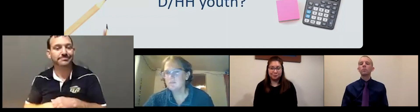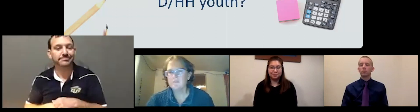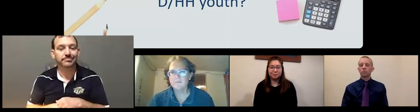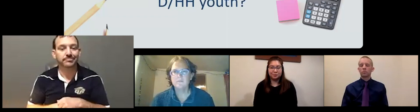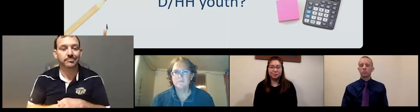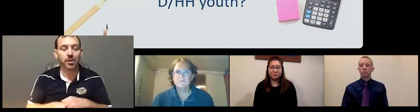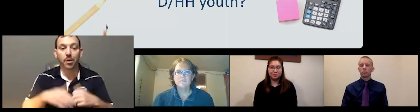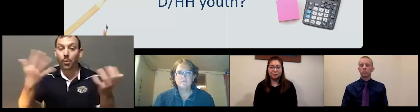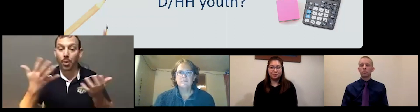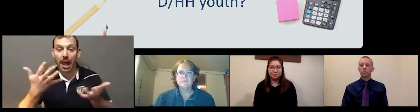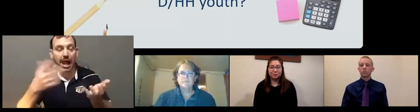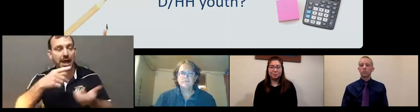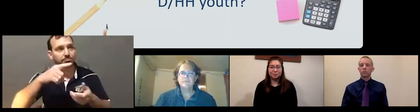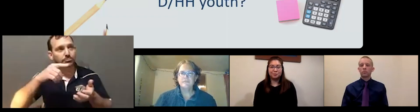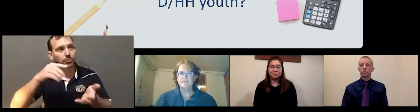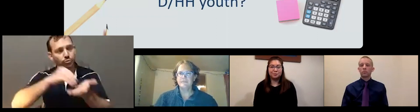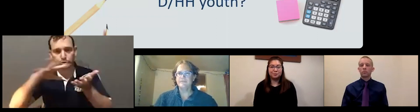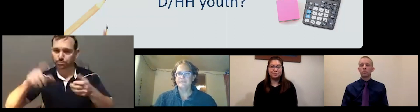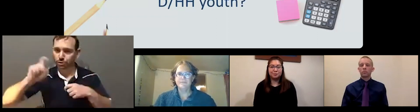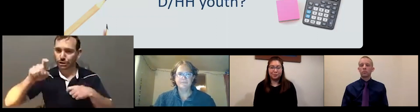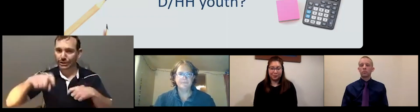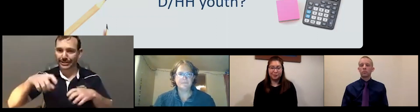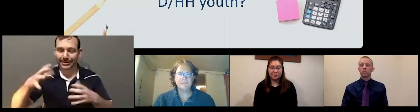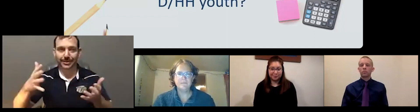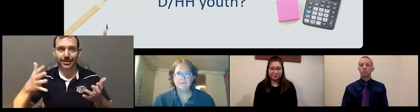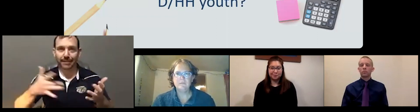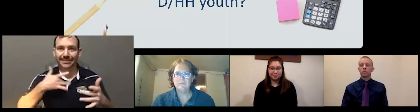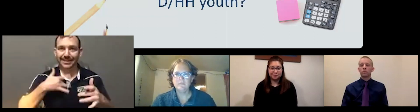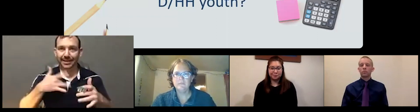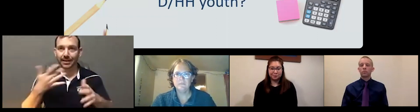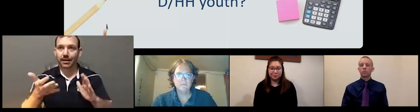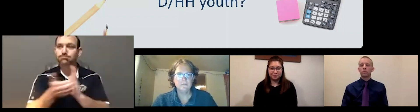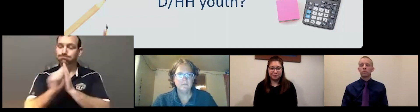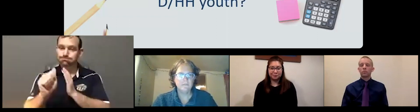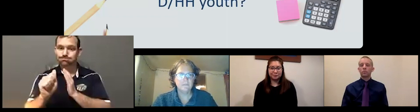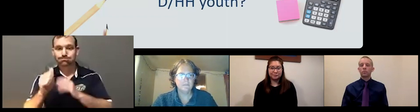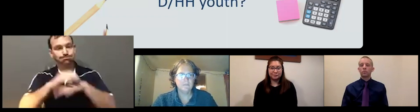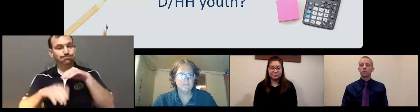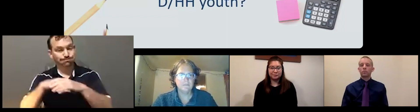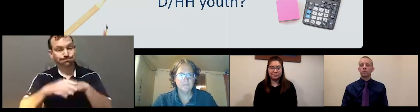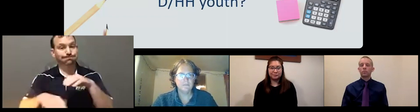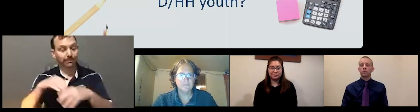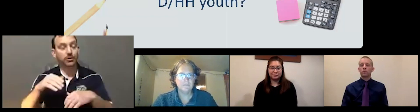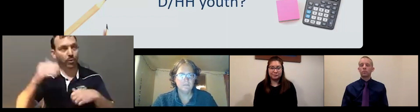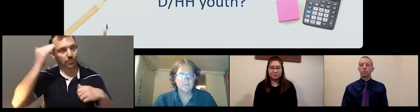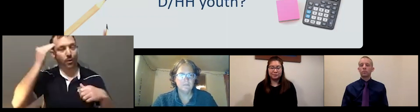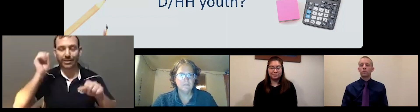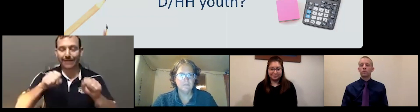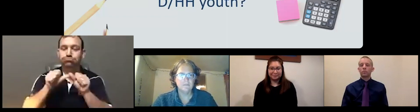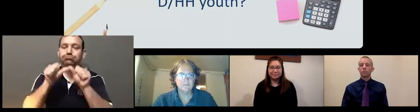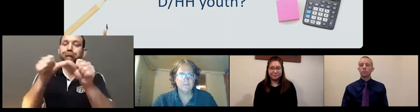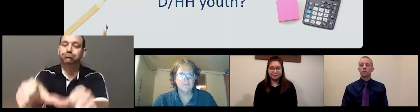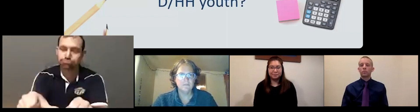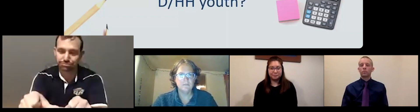Students should feel comfortable in their ability and know they can work in that field.